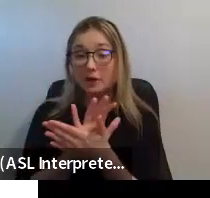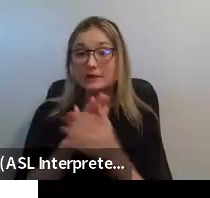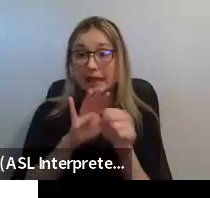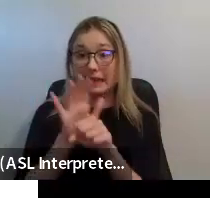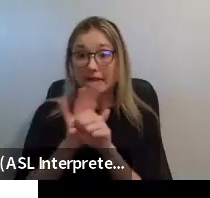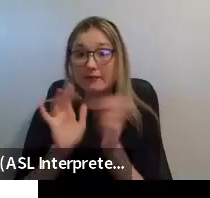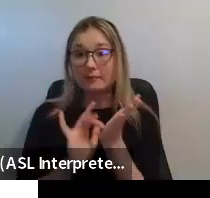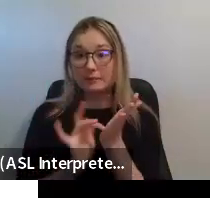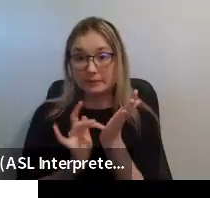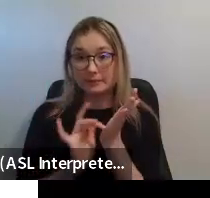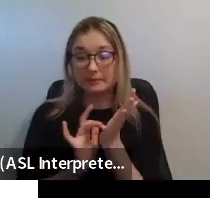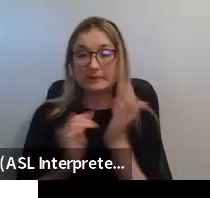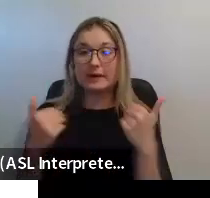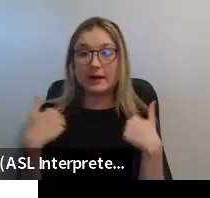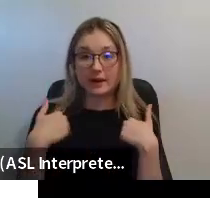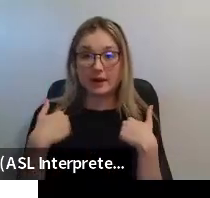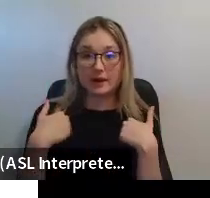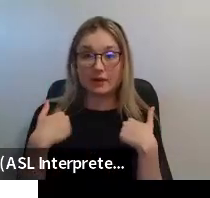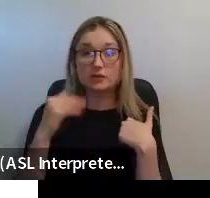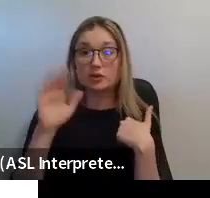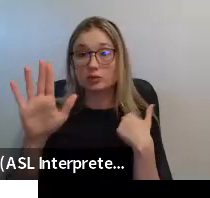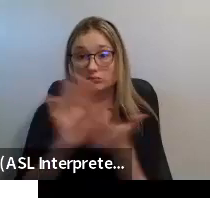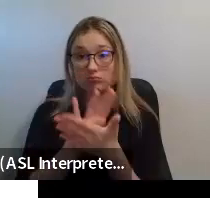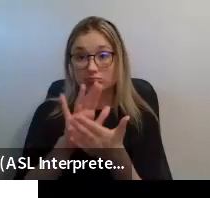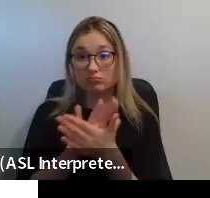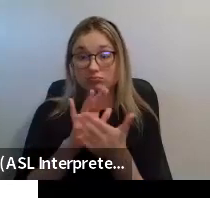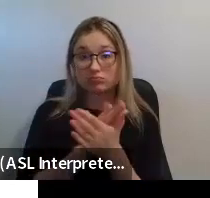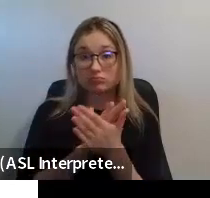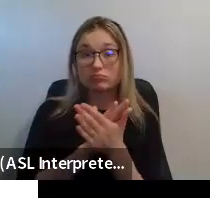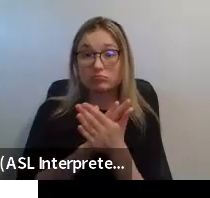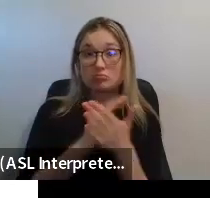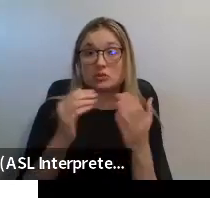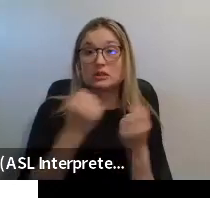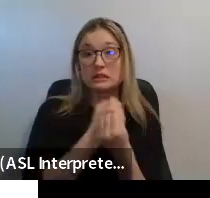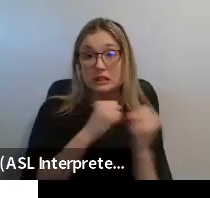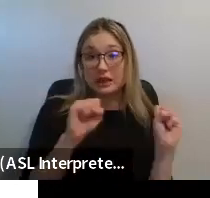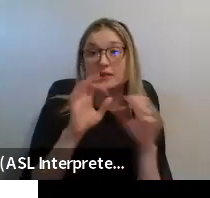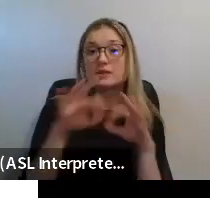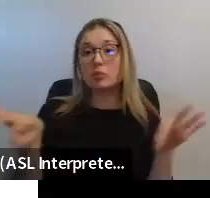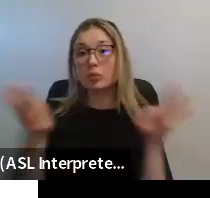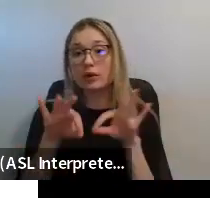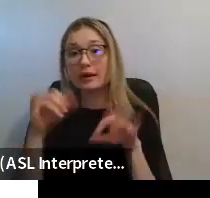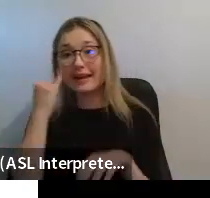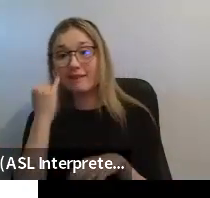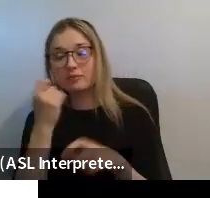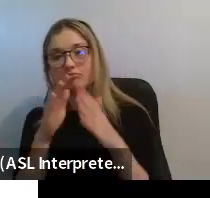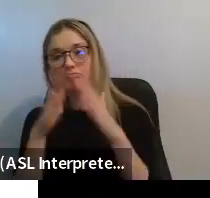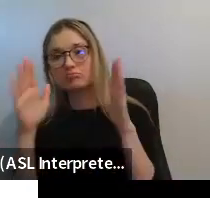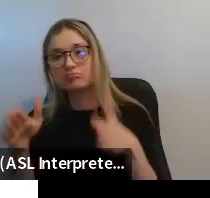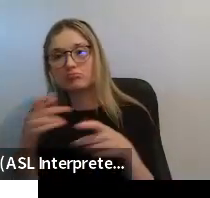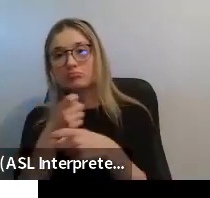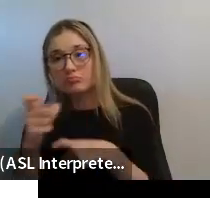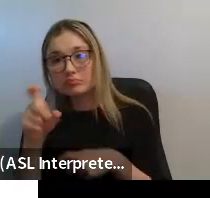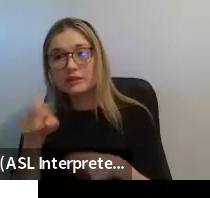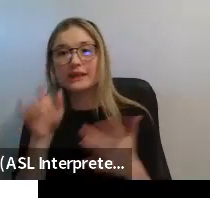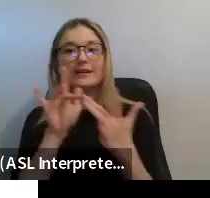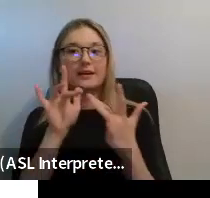So, securing your documents is important, just in case you have damage to your home, and you need to contact your home insurance or if you do have to travel, you have all of your identification documents with you.